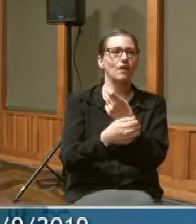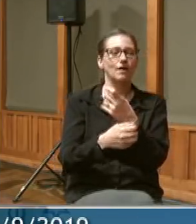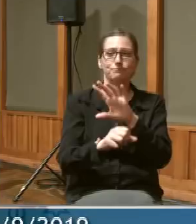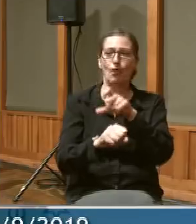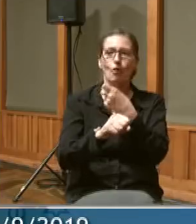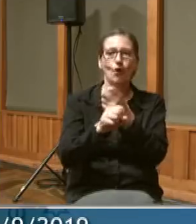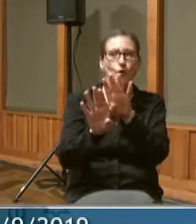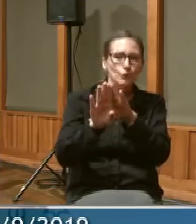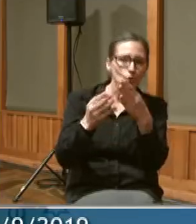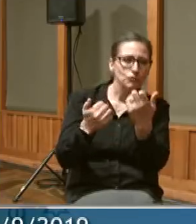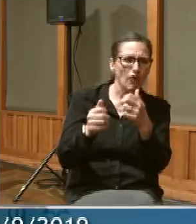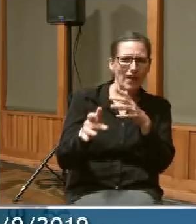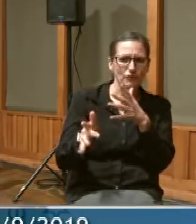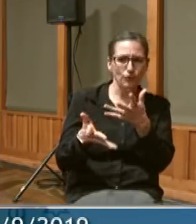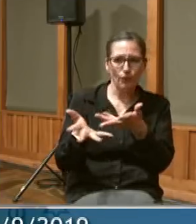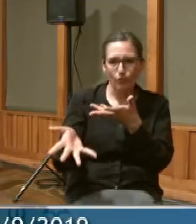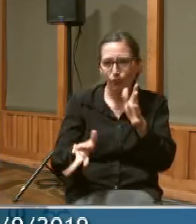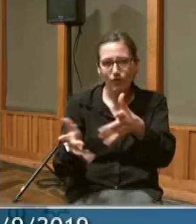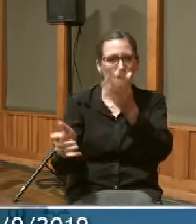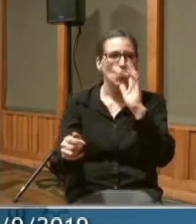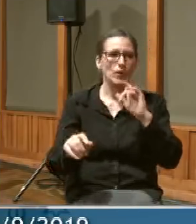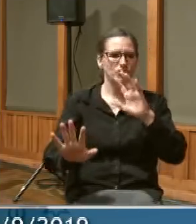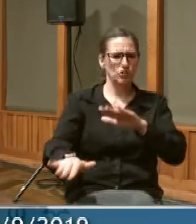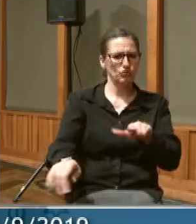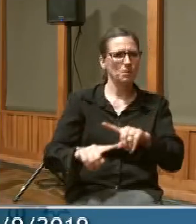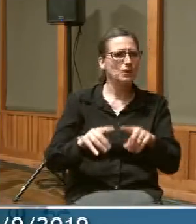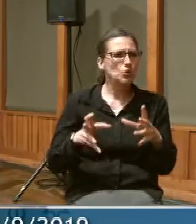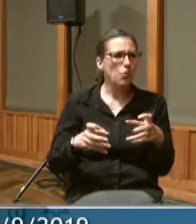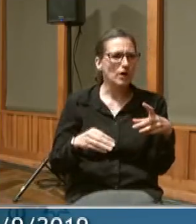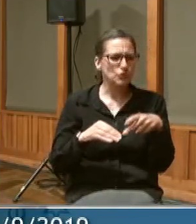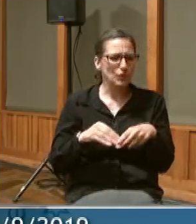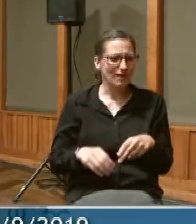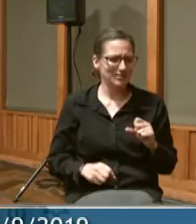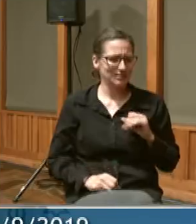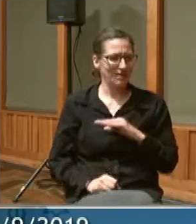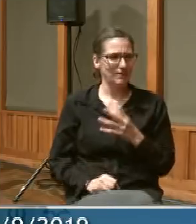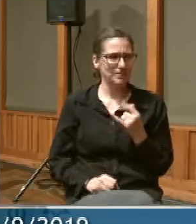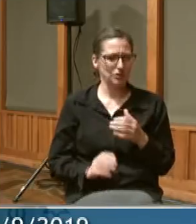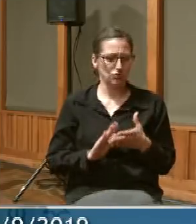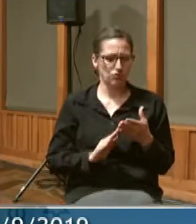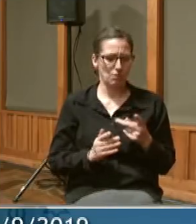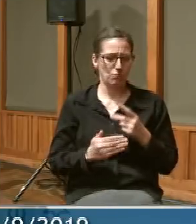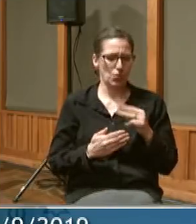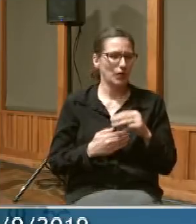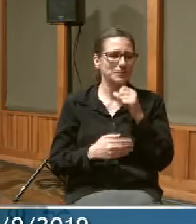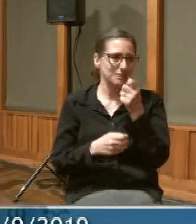WE ALREADY HAVE ISSUES WITH WE HAVE HAD PERVERTS IN THE LOCKER ROOMS TRYING TO MESS WITH CHILDREN.